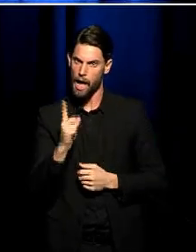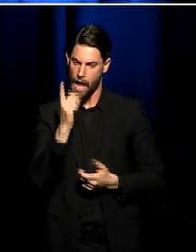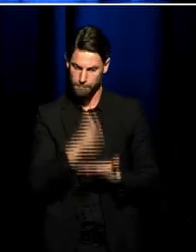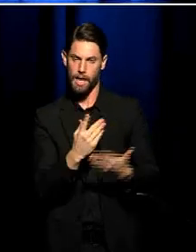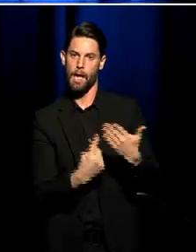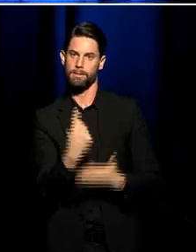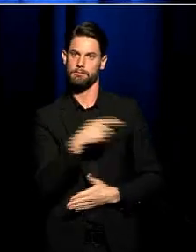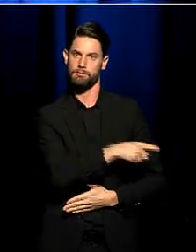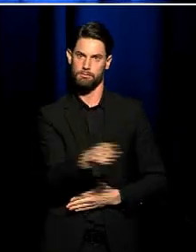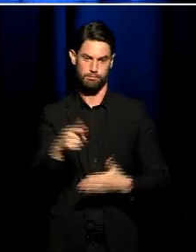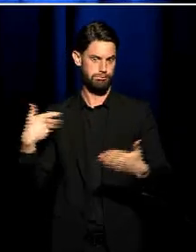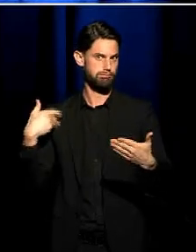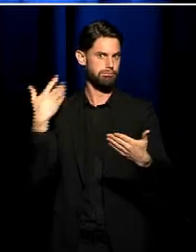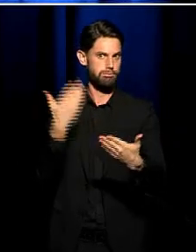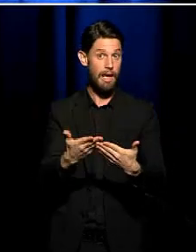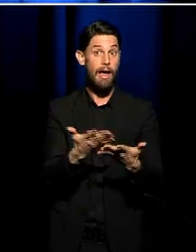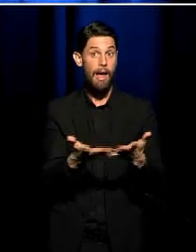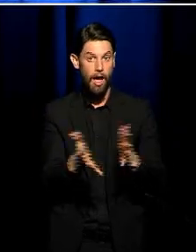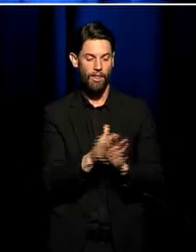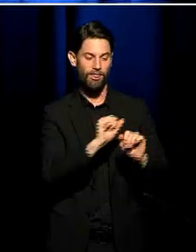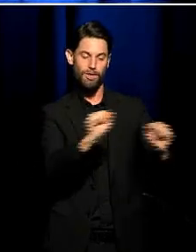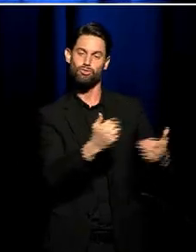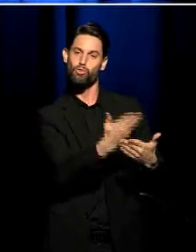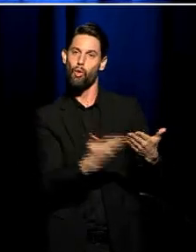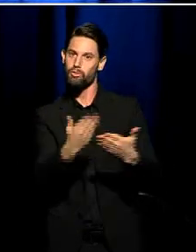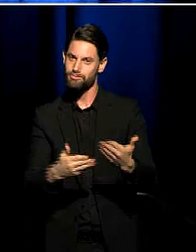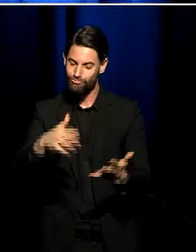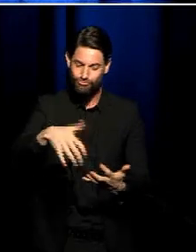is important that people with disability are central to processes that inform best